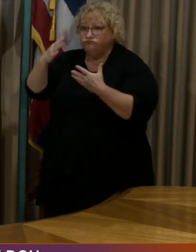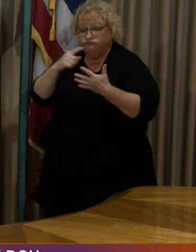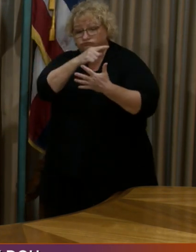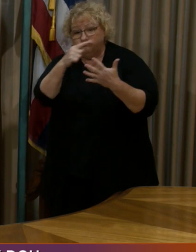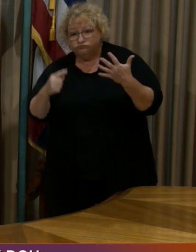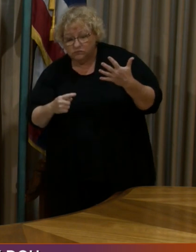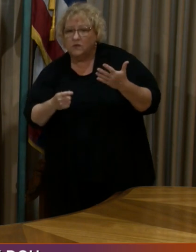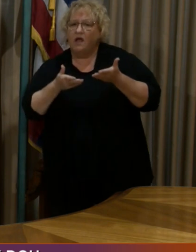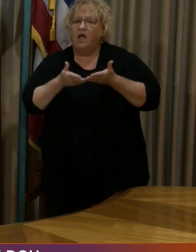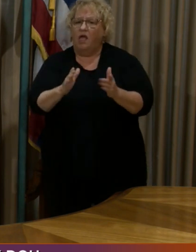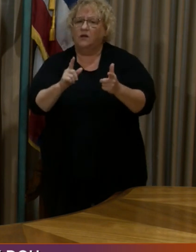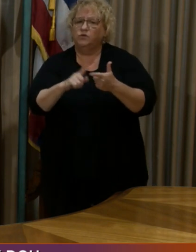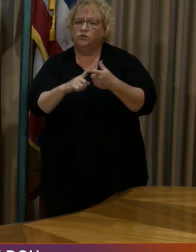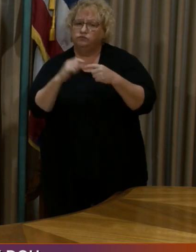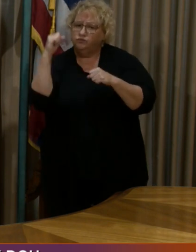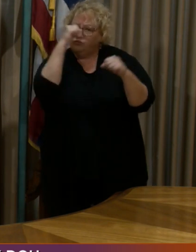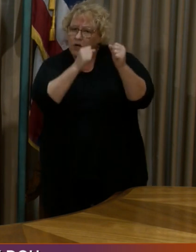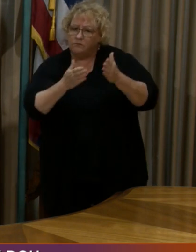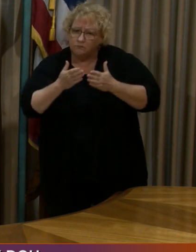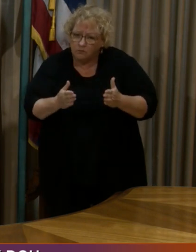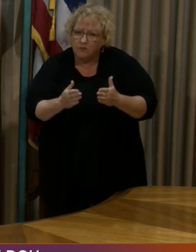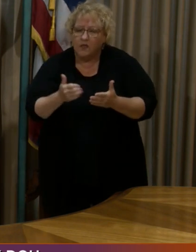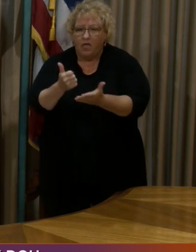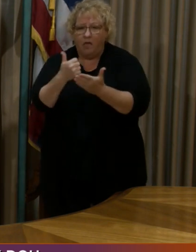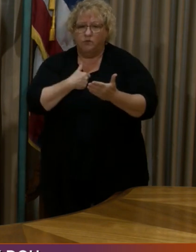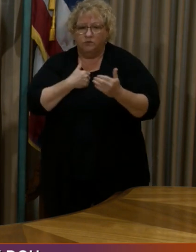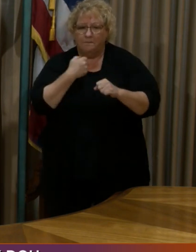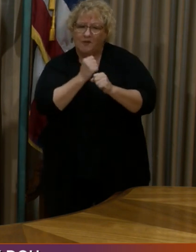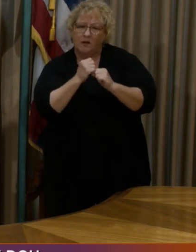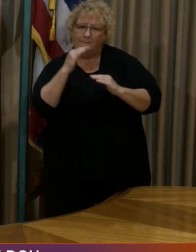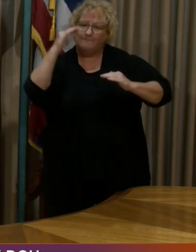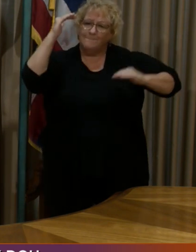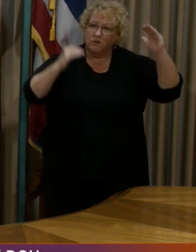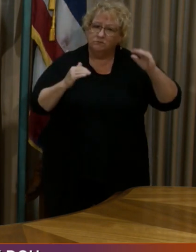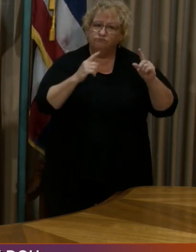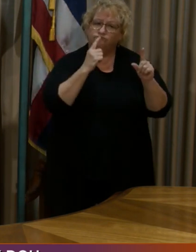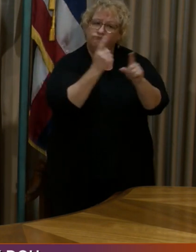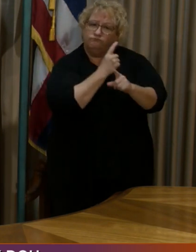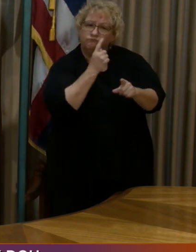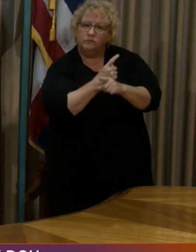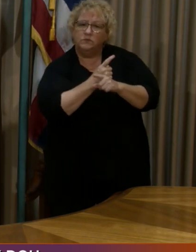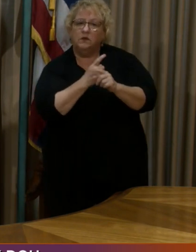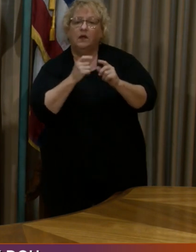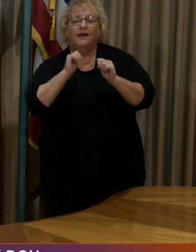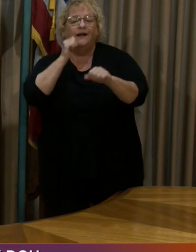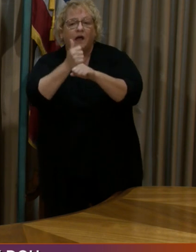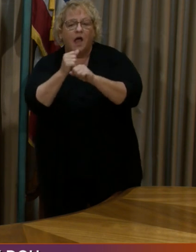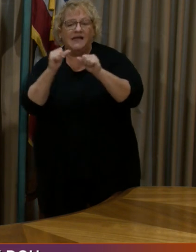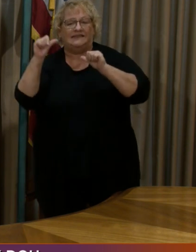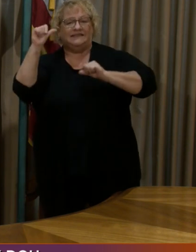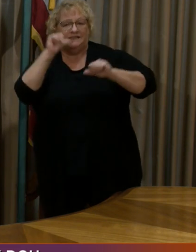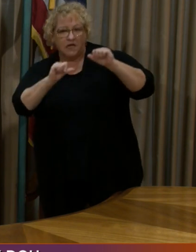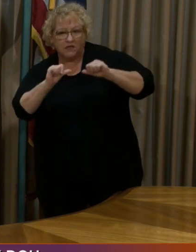LEARNING FROM HOME MODELS. WE BELIEVE THESE GUIDANCES WILL PROVIDE THE TOOLS STRATEGIES AND